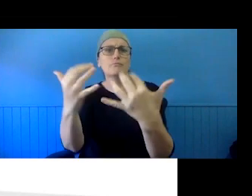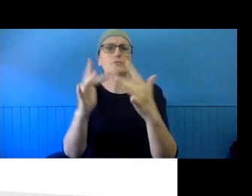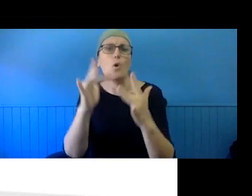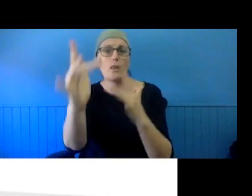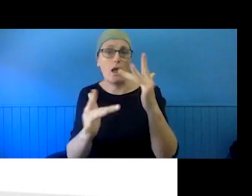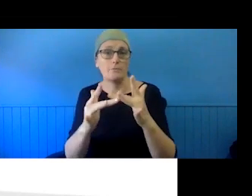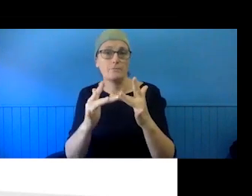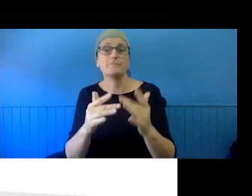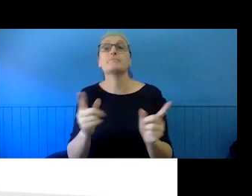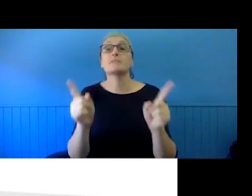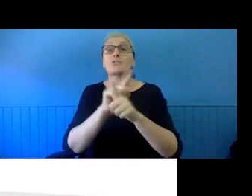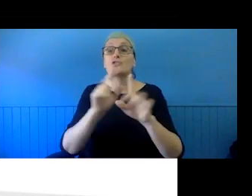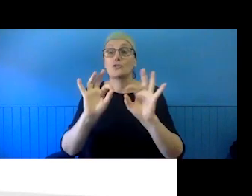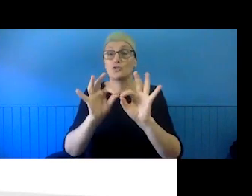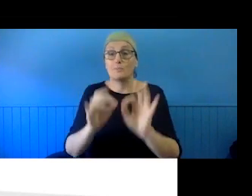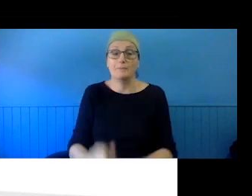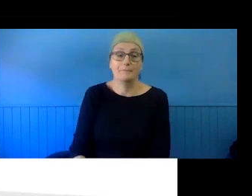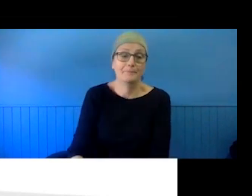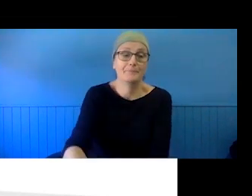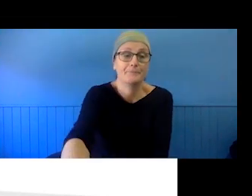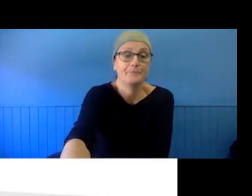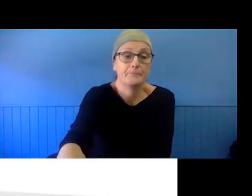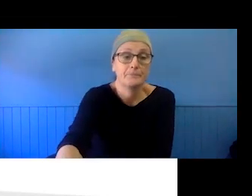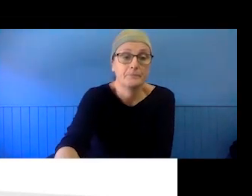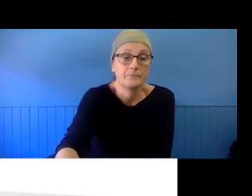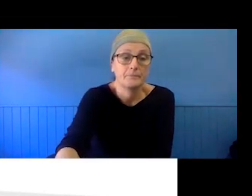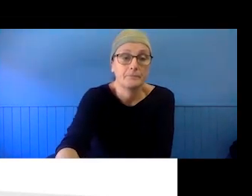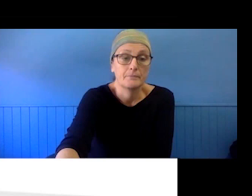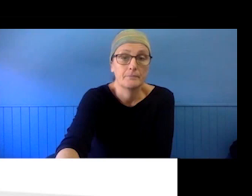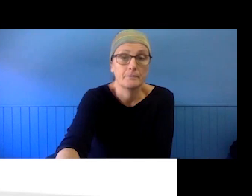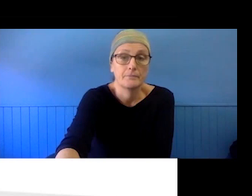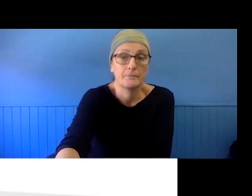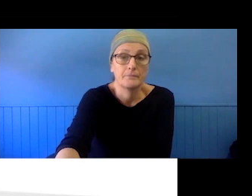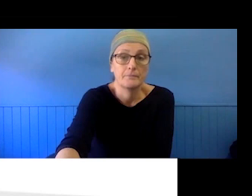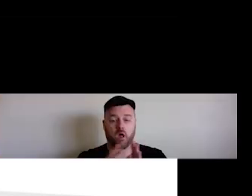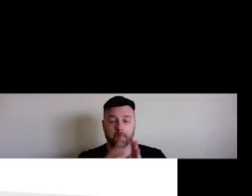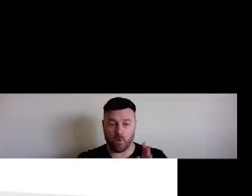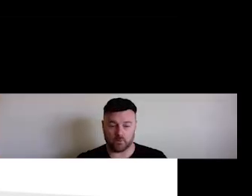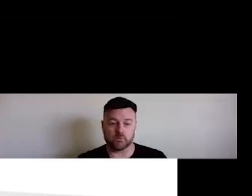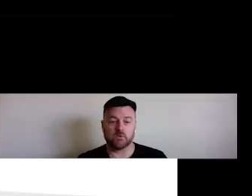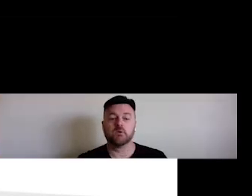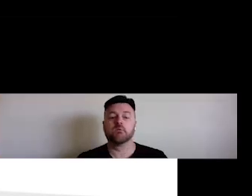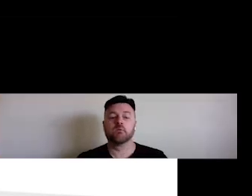business model, is Time Out. If you look to the left of the screen where there's a graph that shows, basically, on the right-hand side of